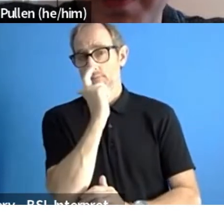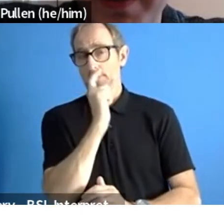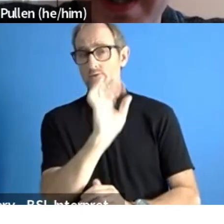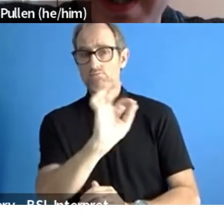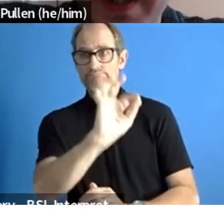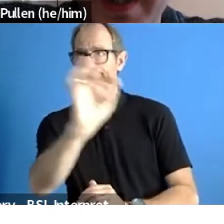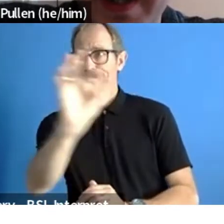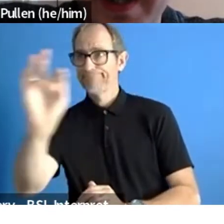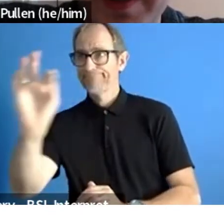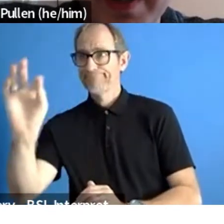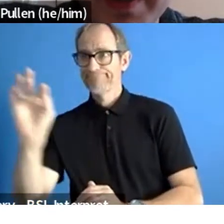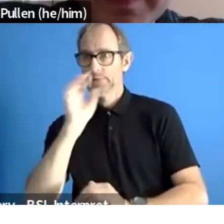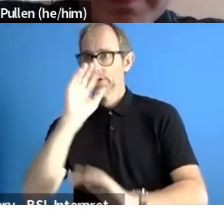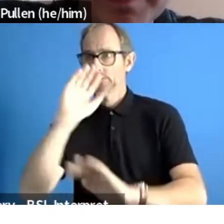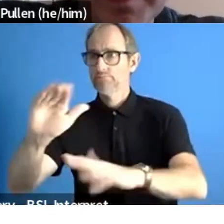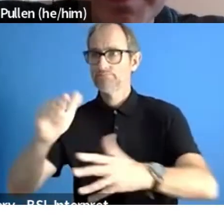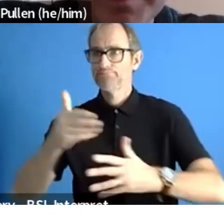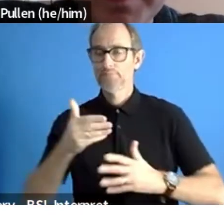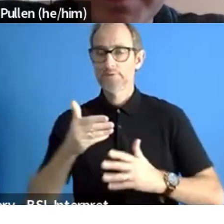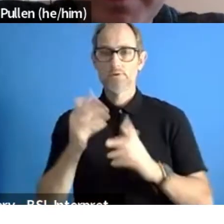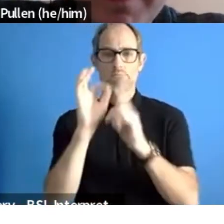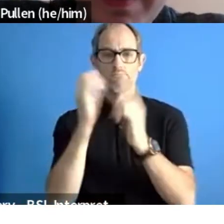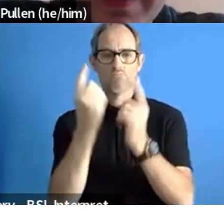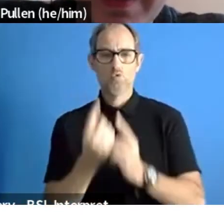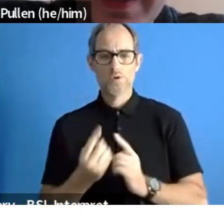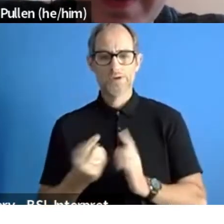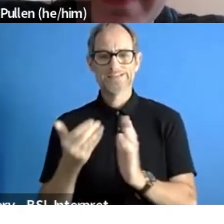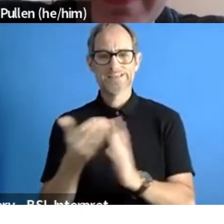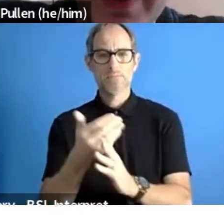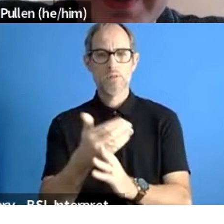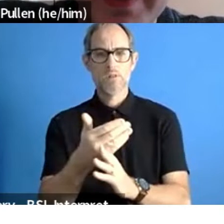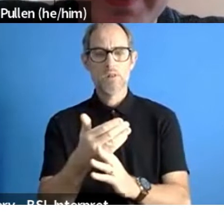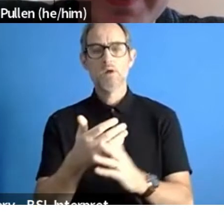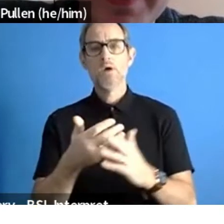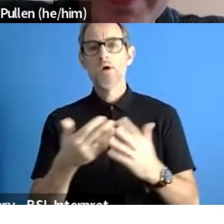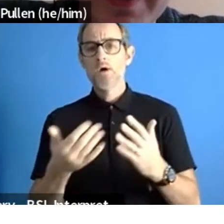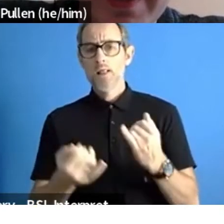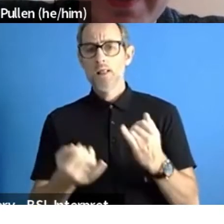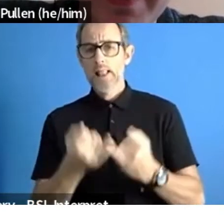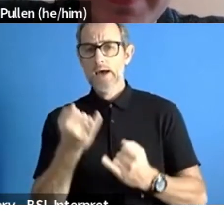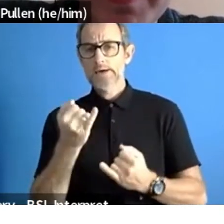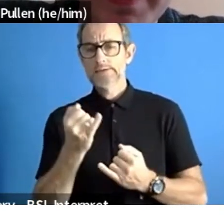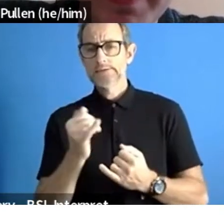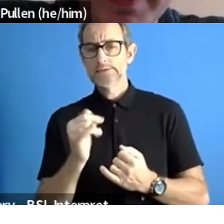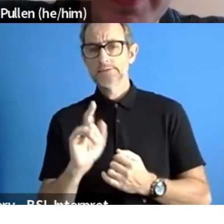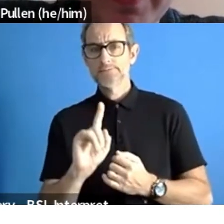recalls can provide an accessible product. Finally, accessibility in